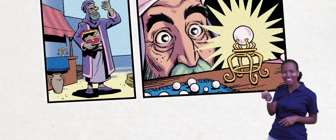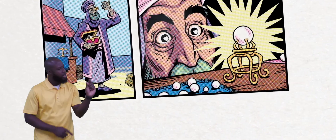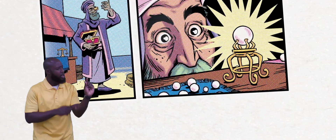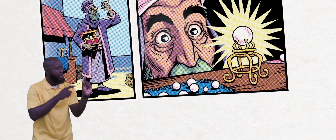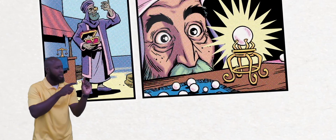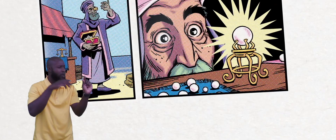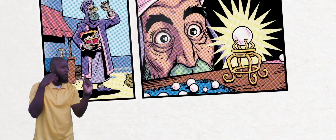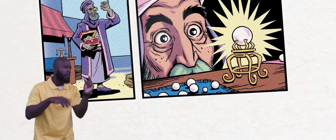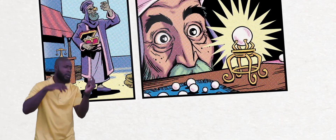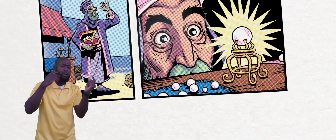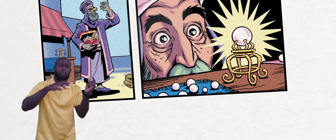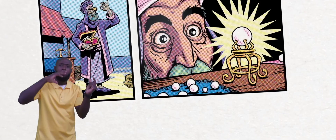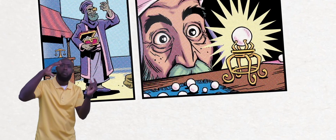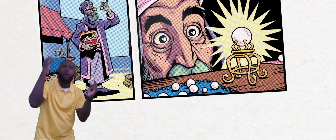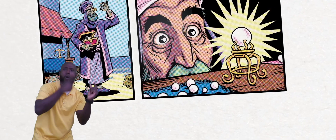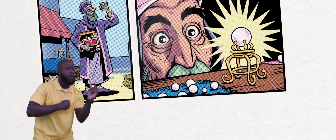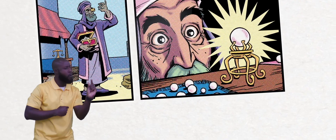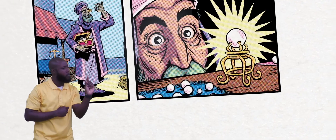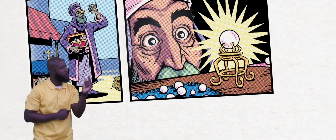Jon: Must have been some pretty amazing pearl!